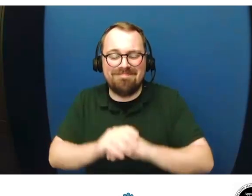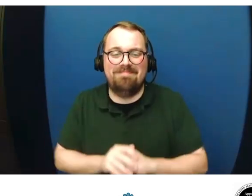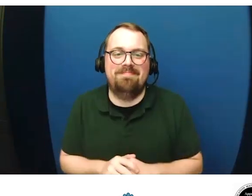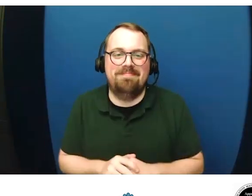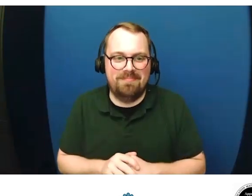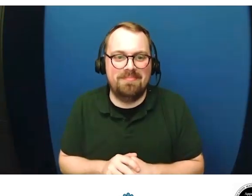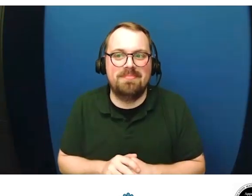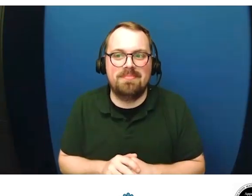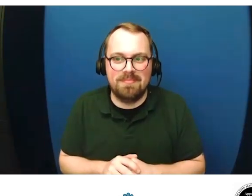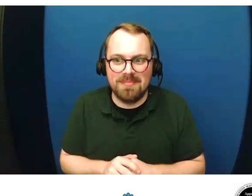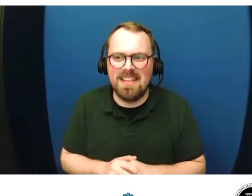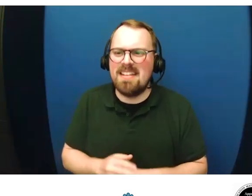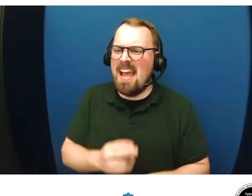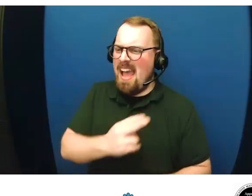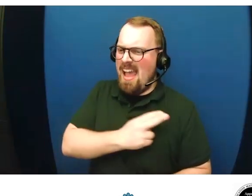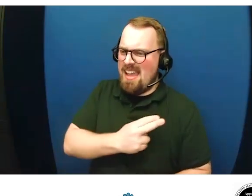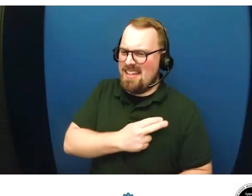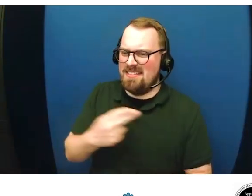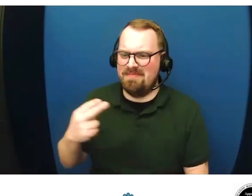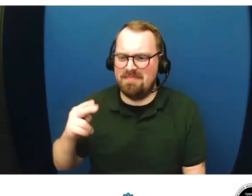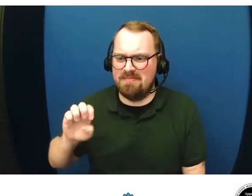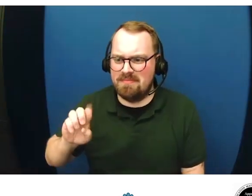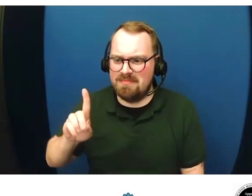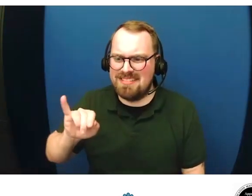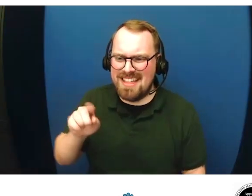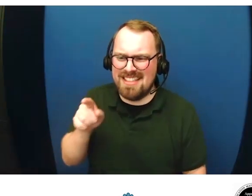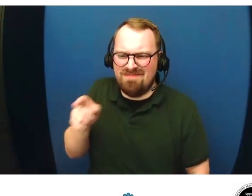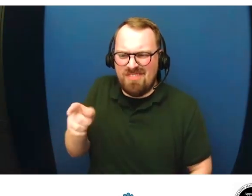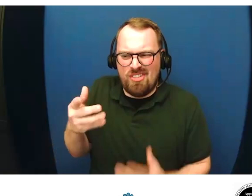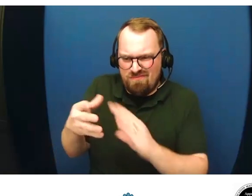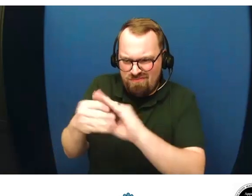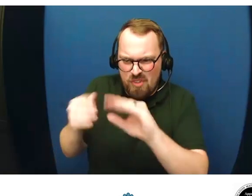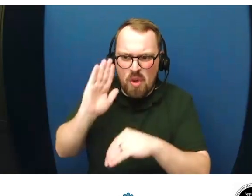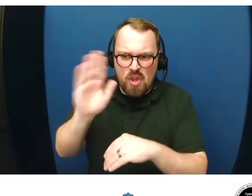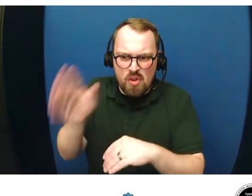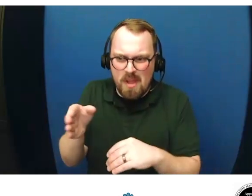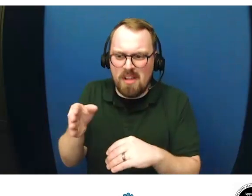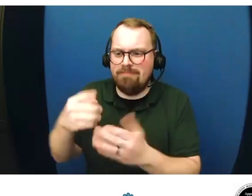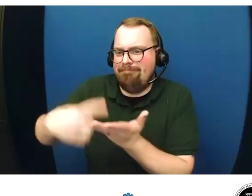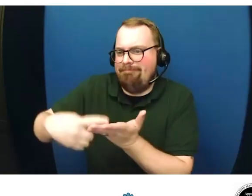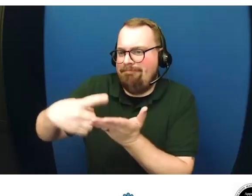As Heidi said, we're going to be talking about "Expanded Core Curriculum Considerations for